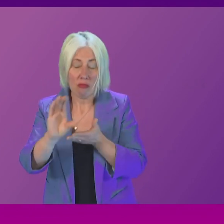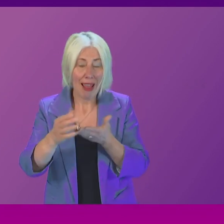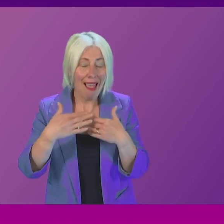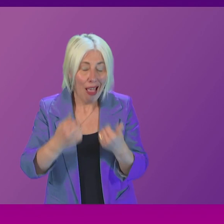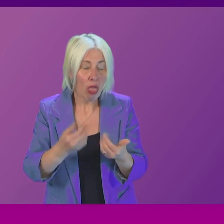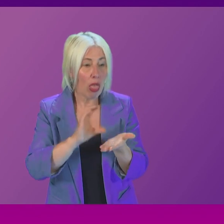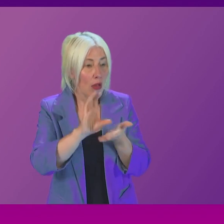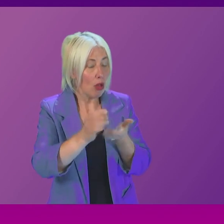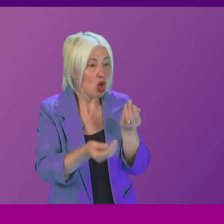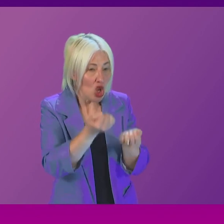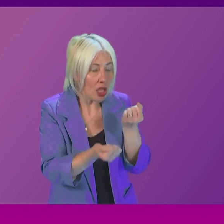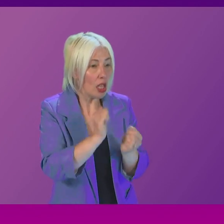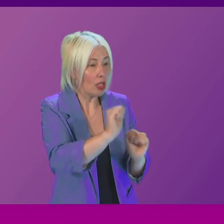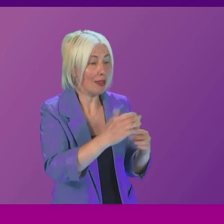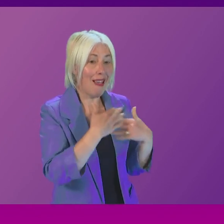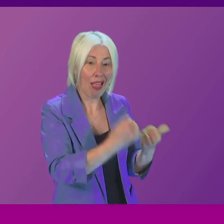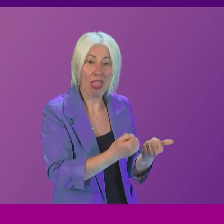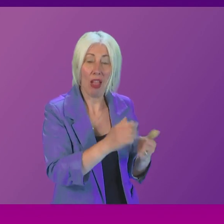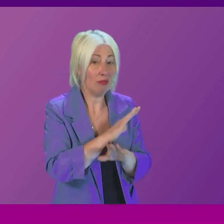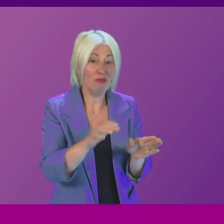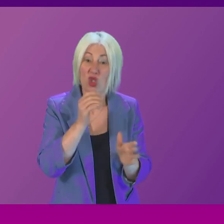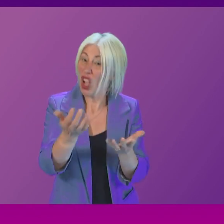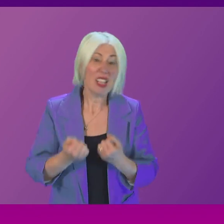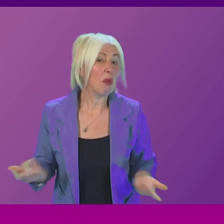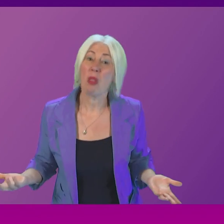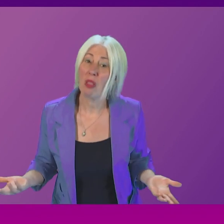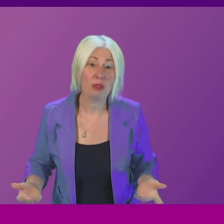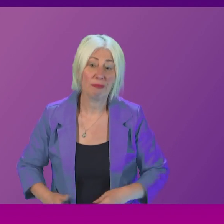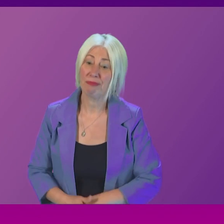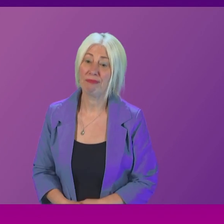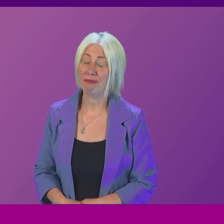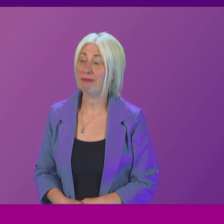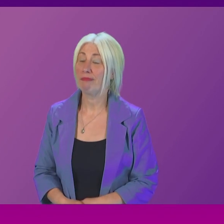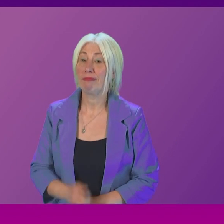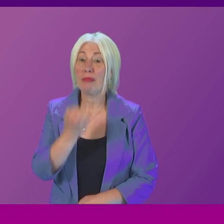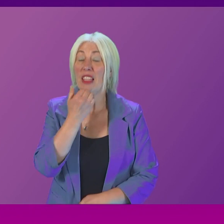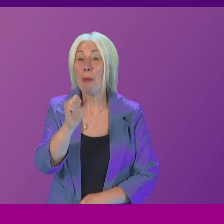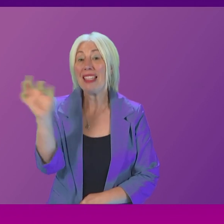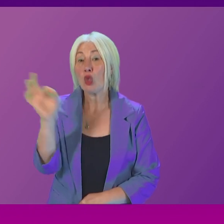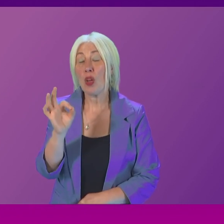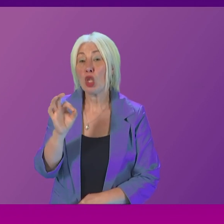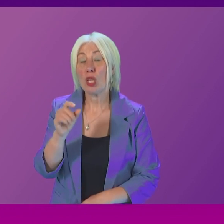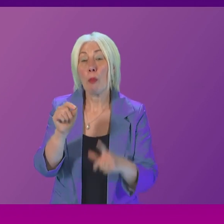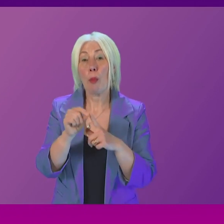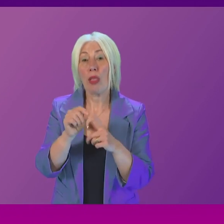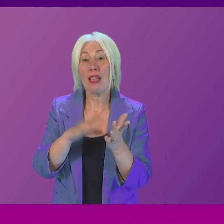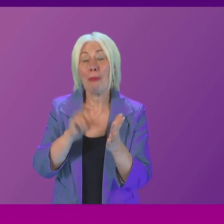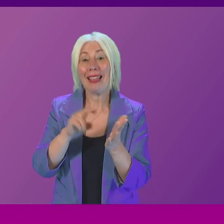To me, that is simply not acceptable.